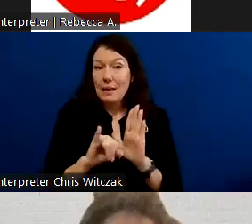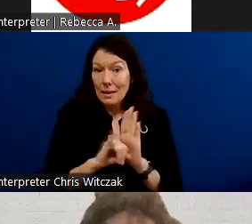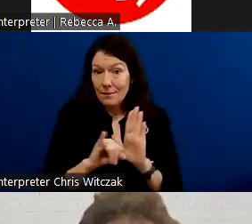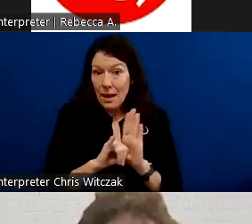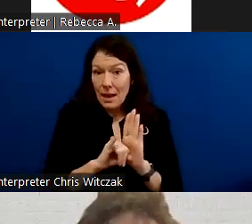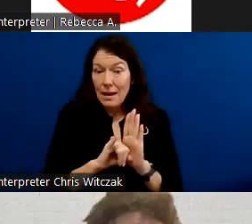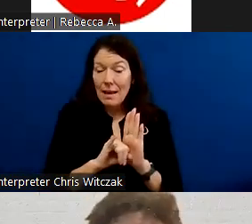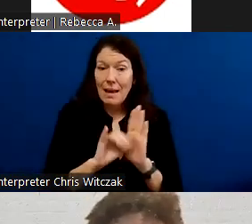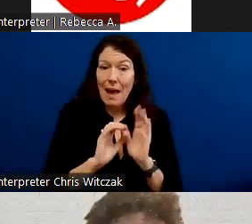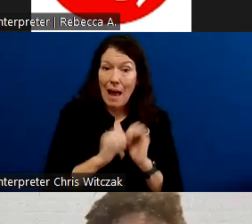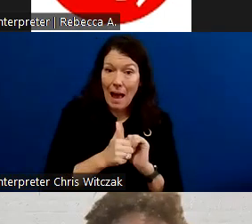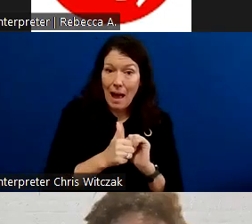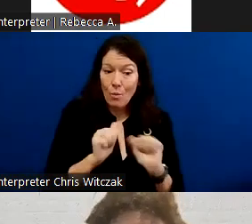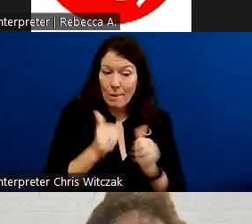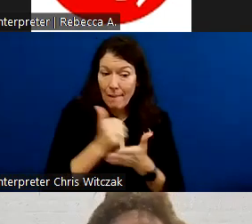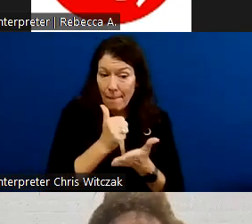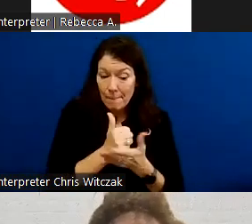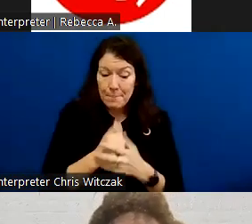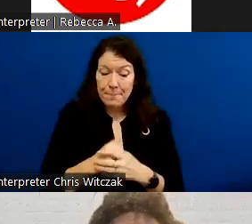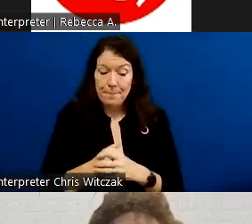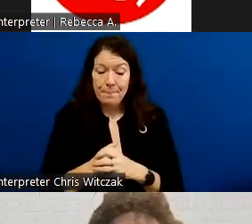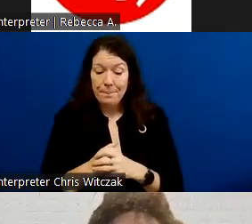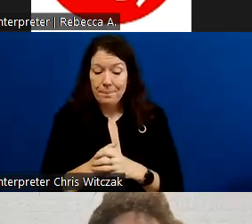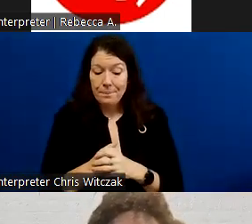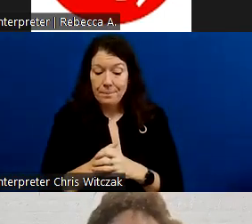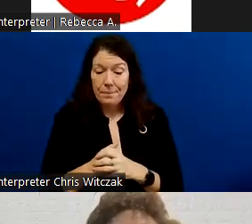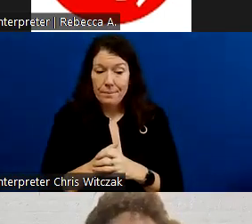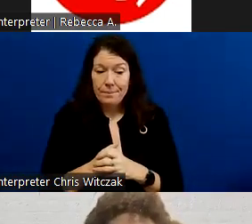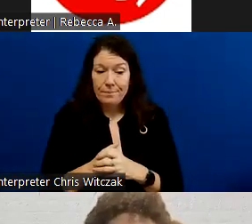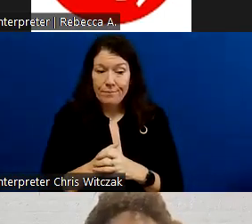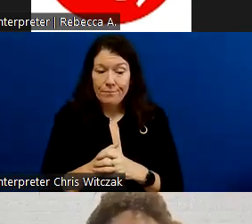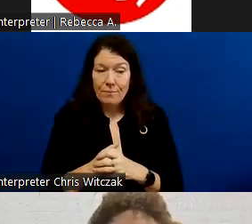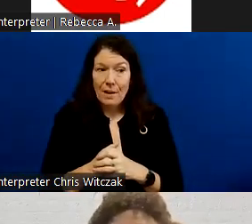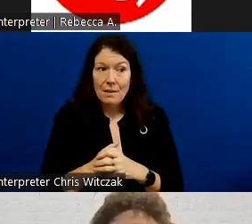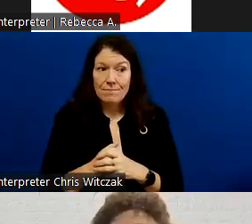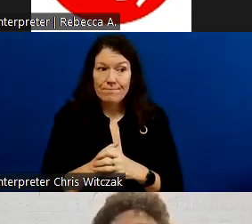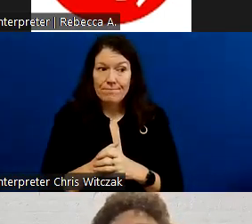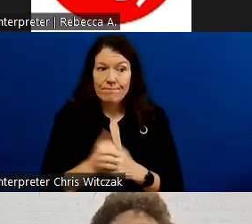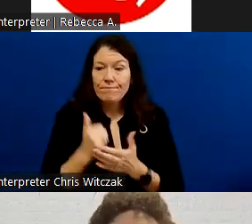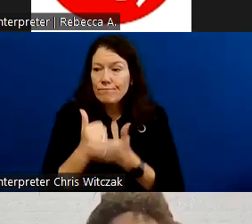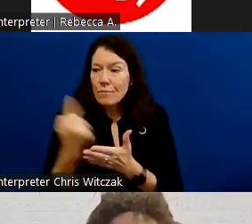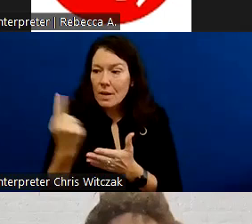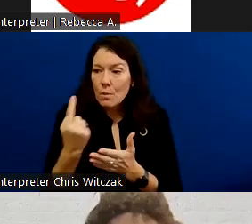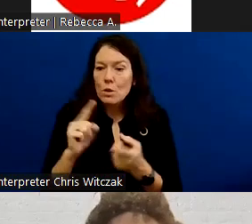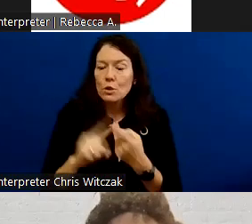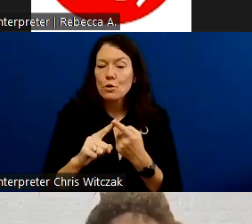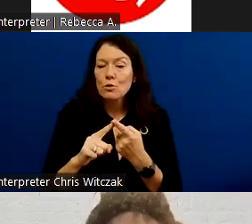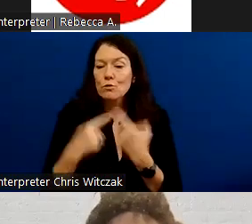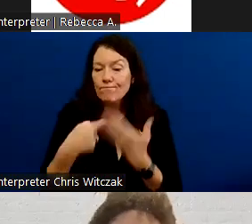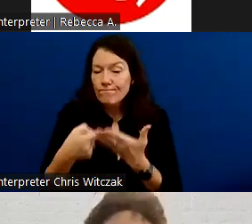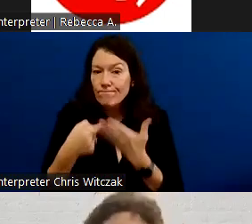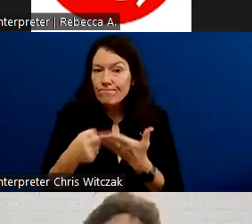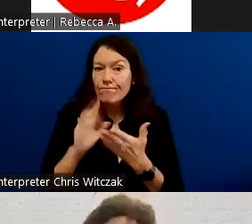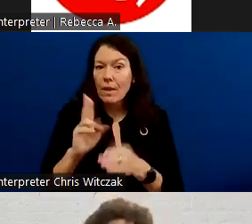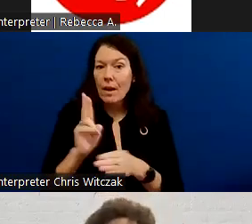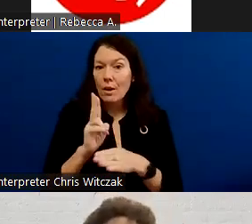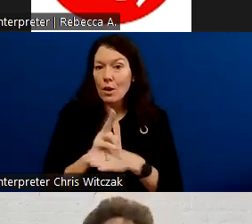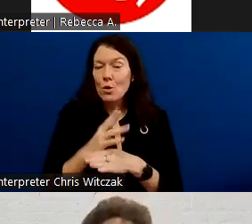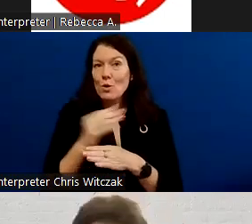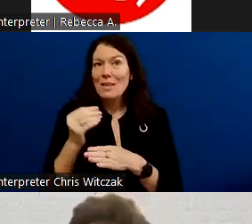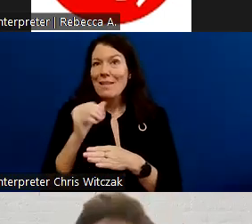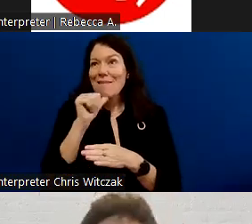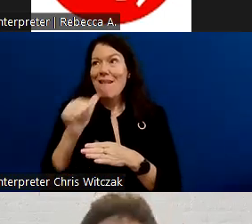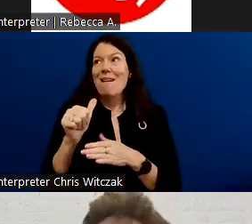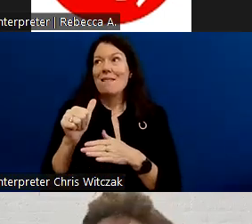ways that we can help um someone to reflect um and discuss their substance use in a non-judgmental